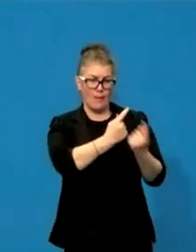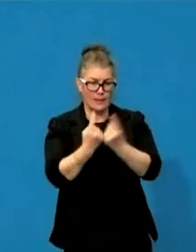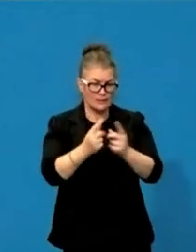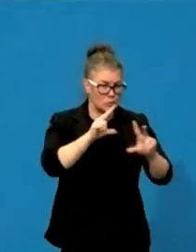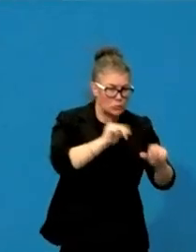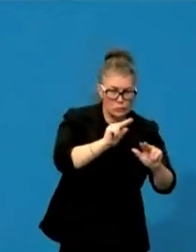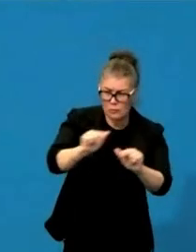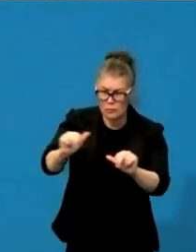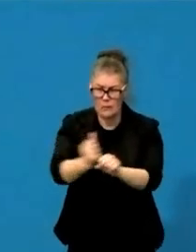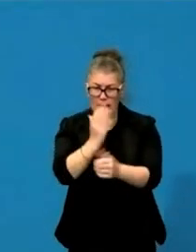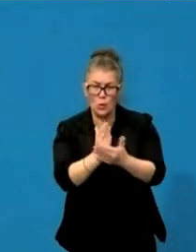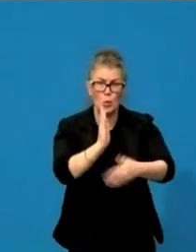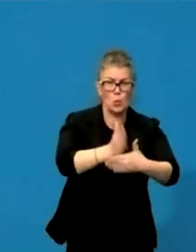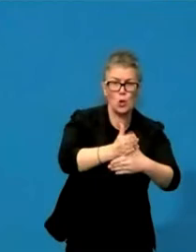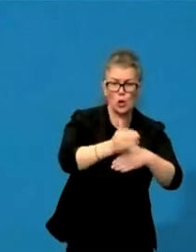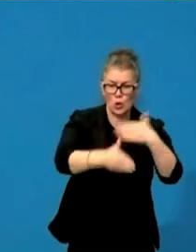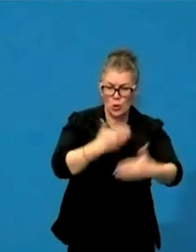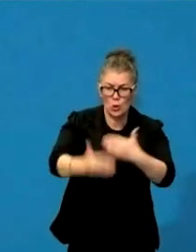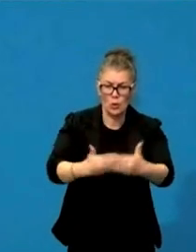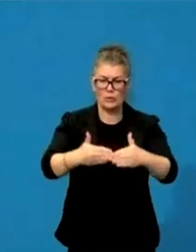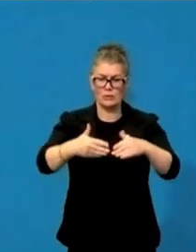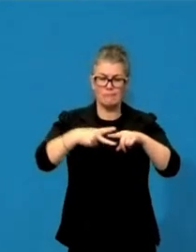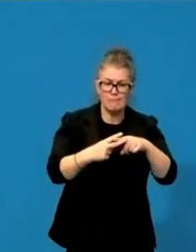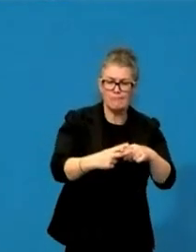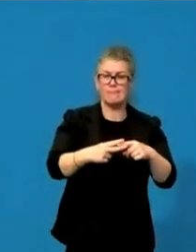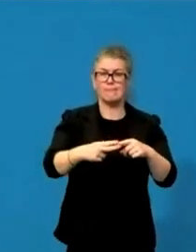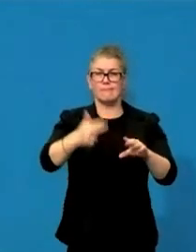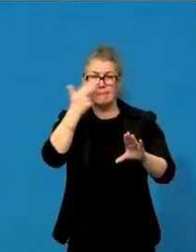blades on the mowers and the filter and the fuel and the oil.